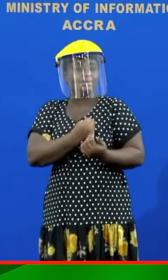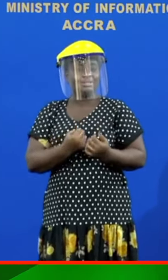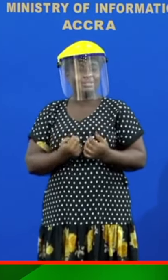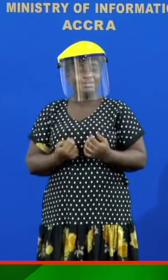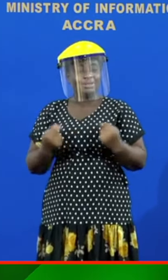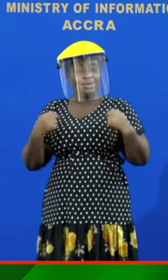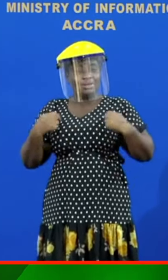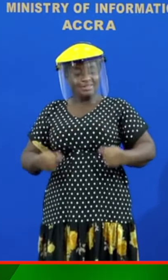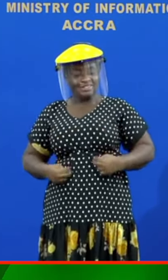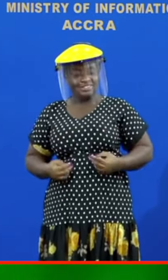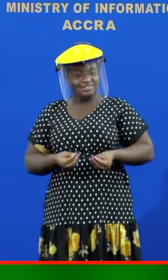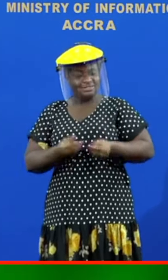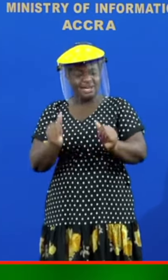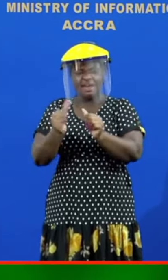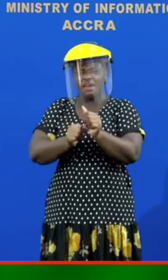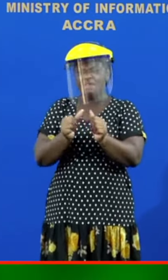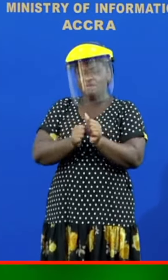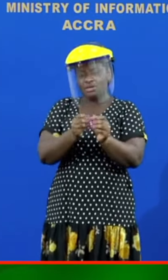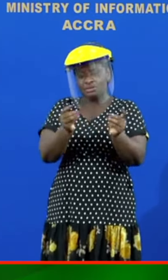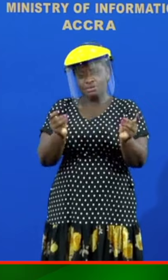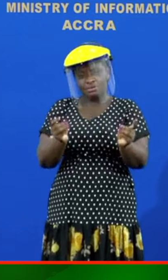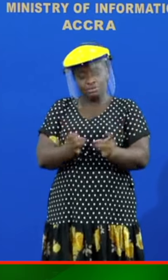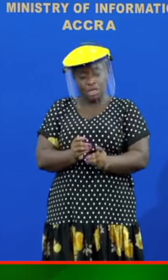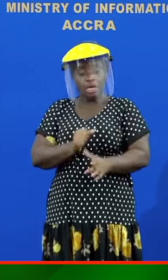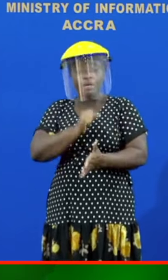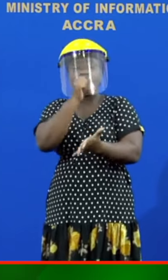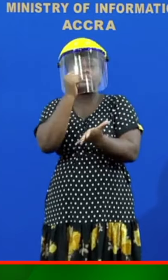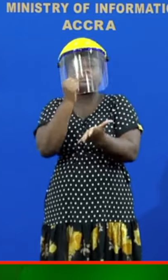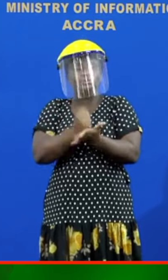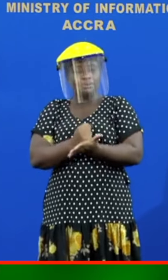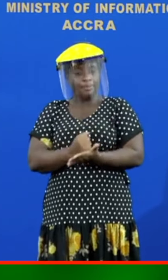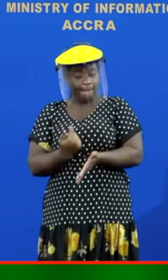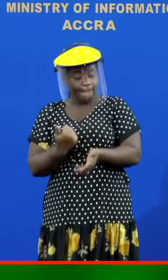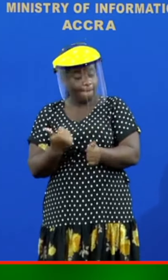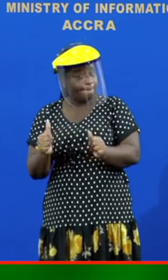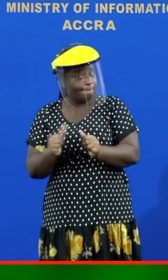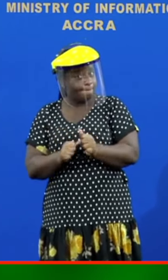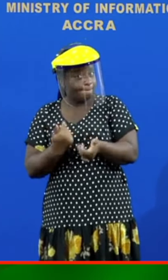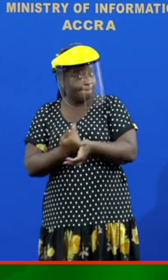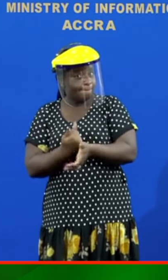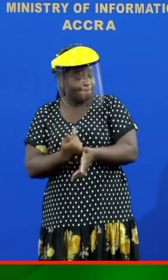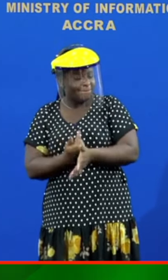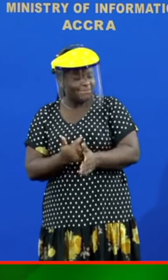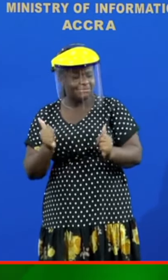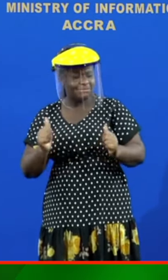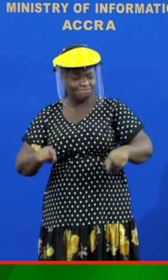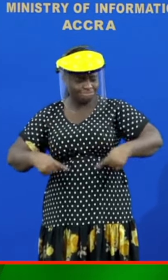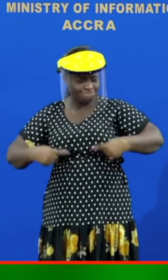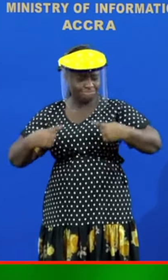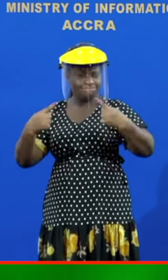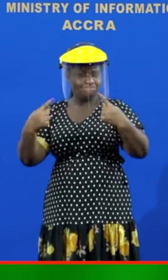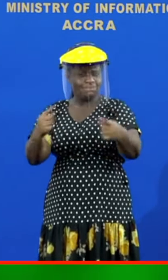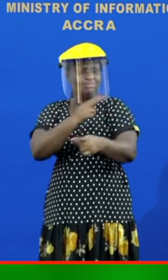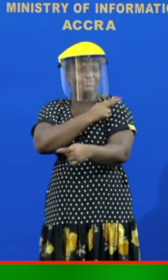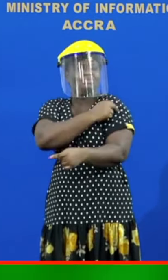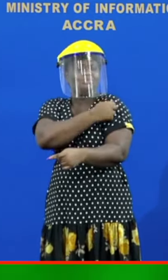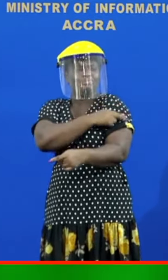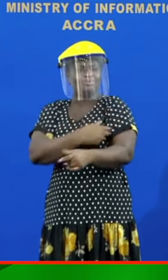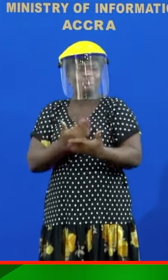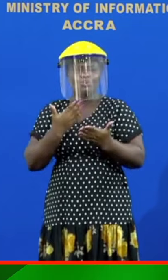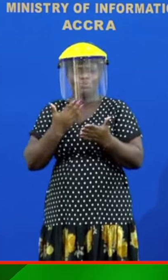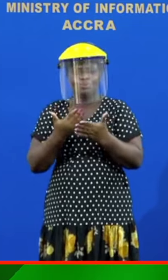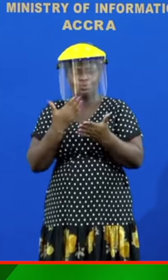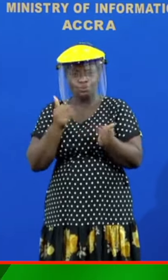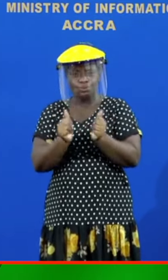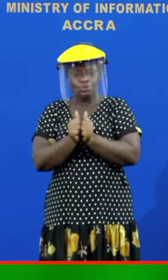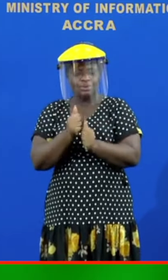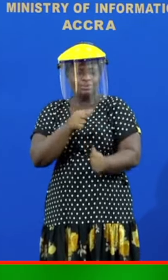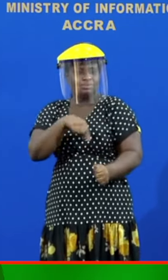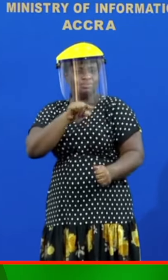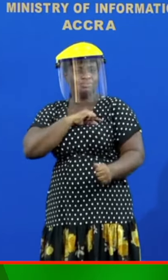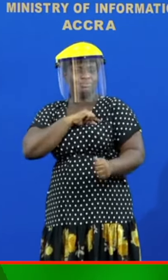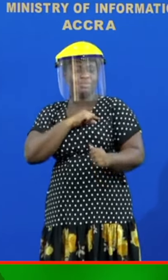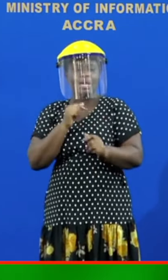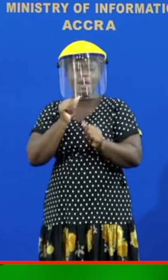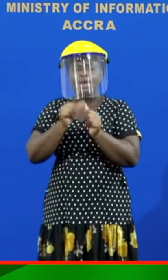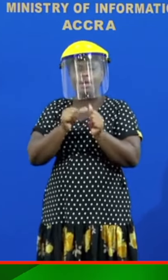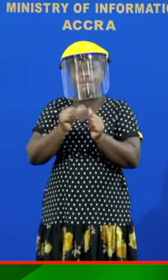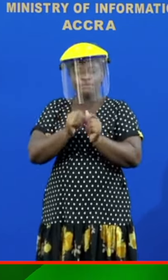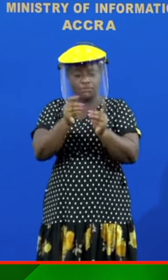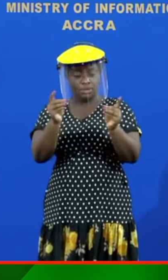levels and ensure that the ghanian can access high quality healthcare at all district levels it will